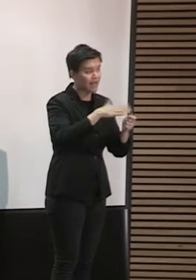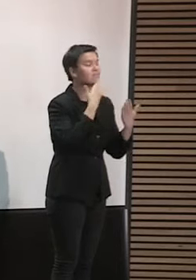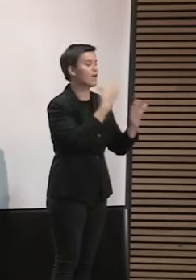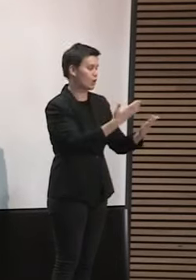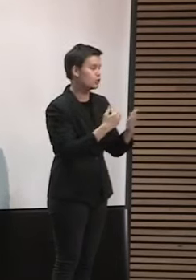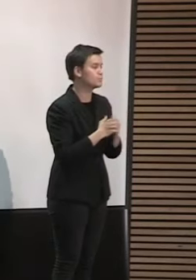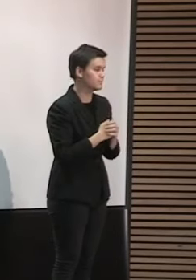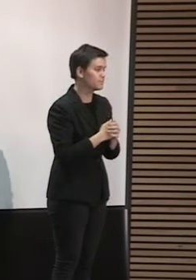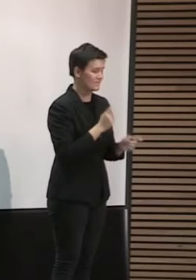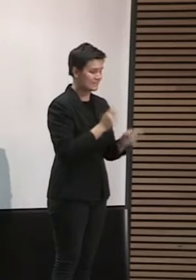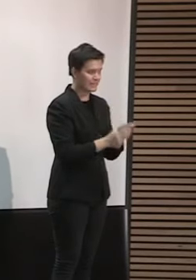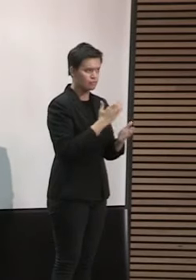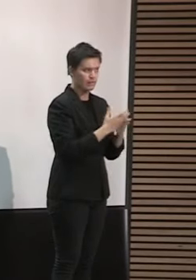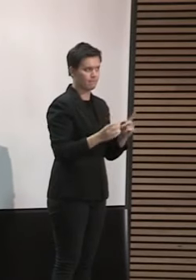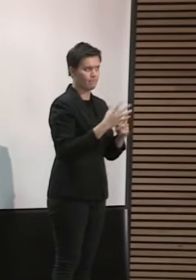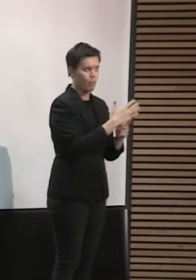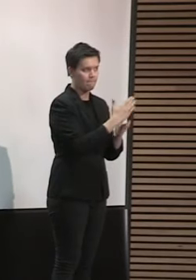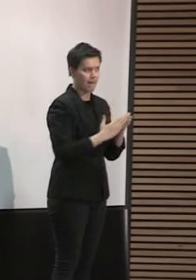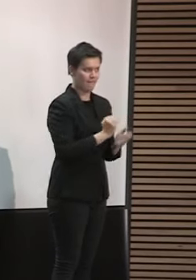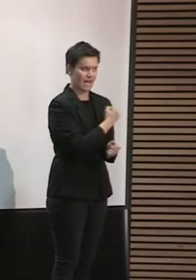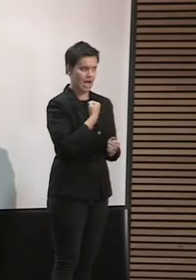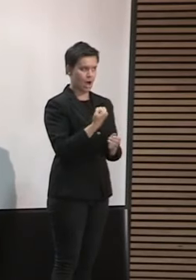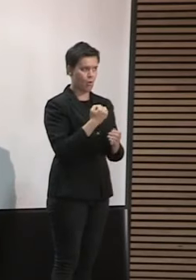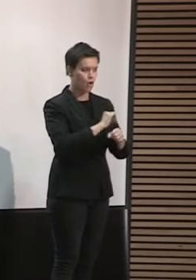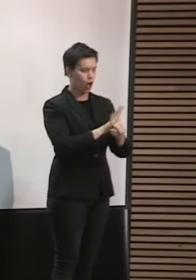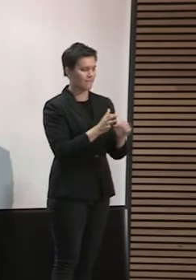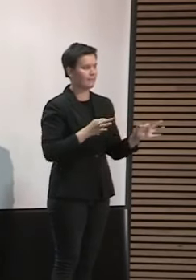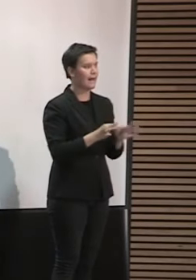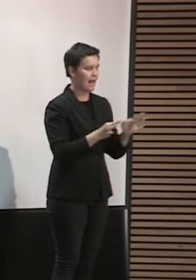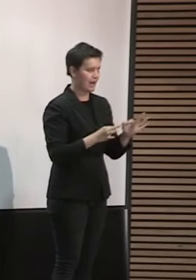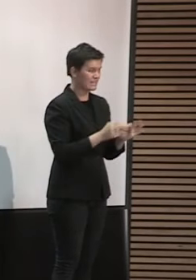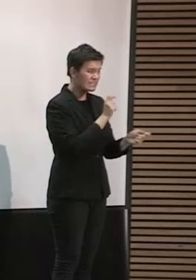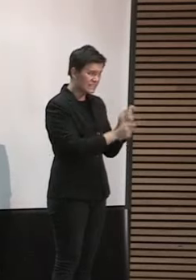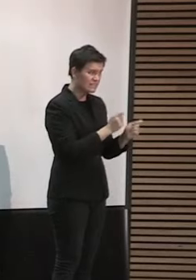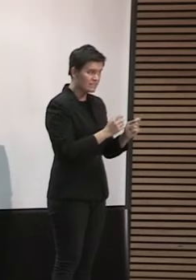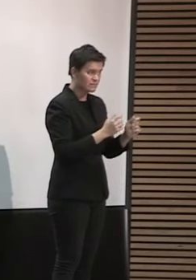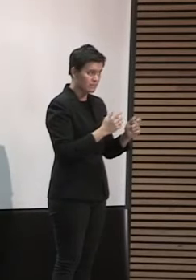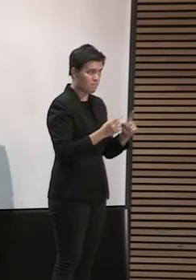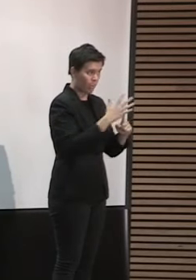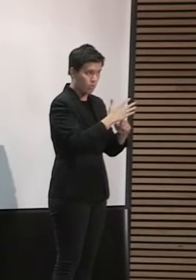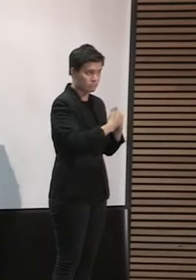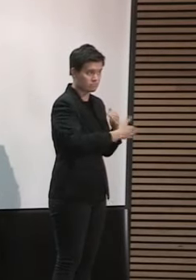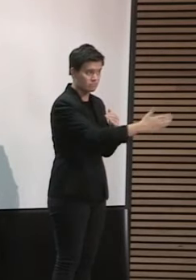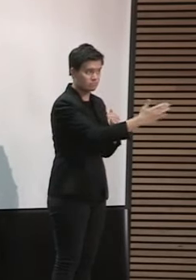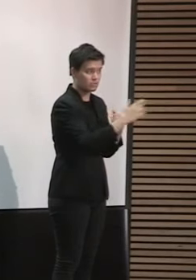We are also continuing with our trials of the COVID card. That was put on hold as we